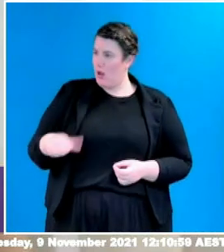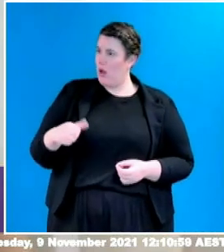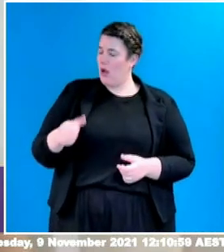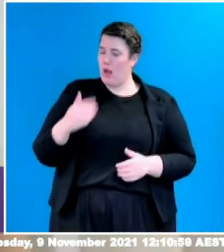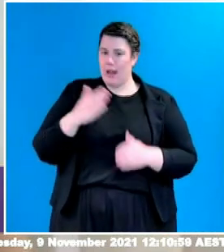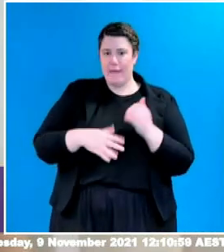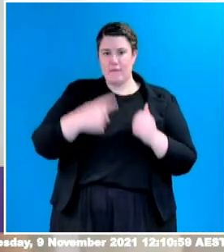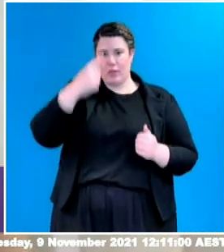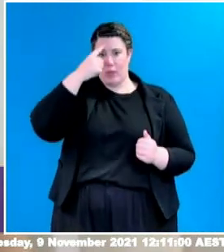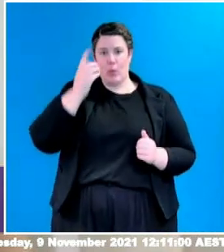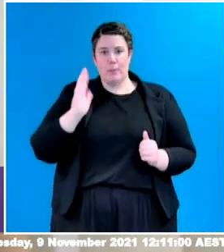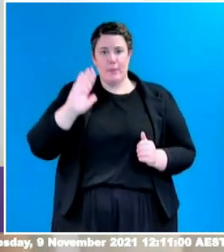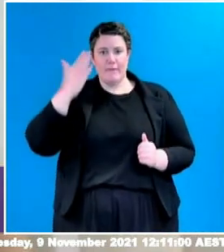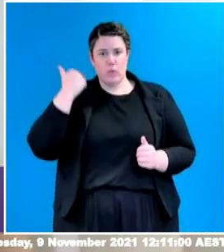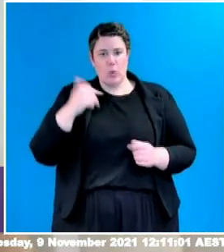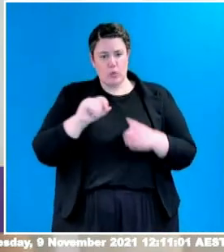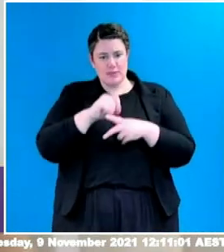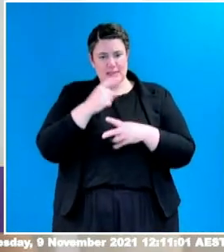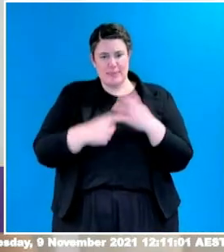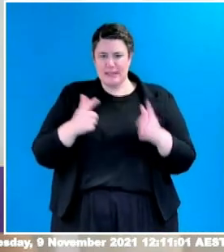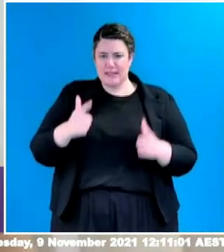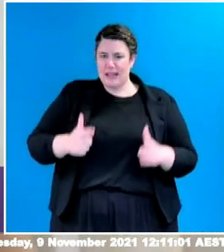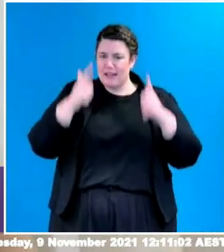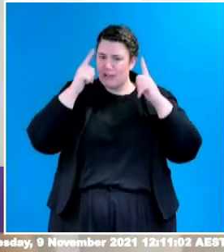disability leadership development in any way.